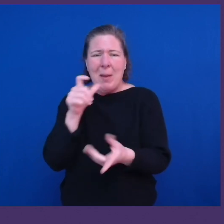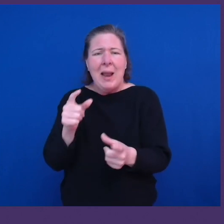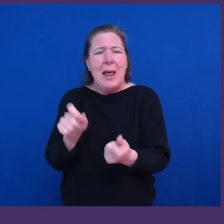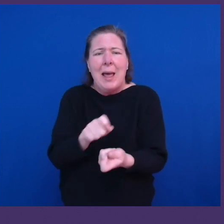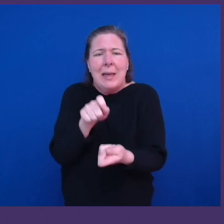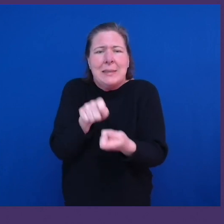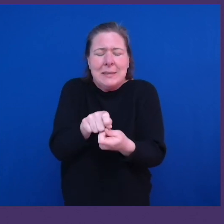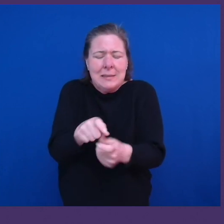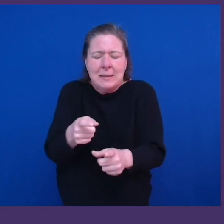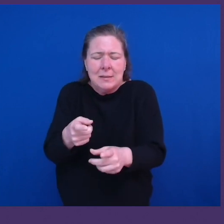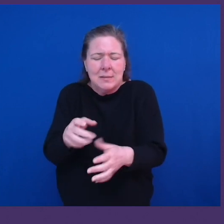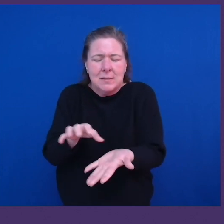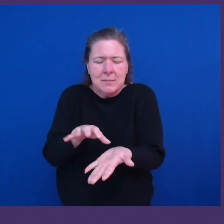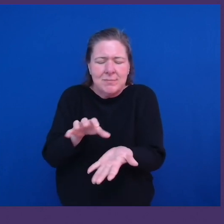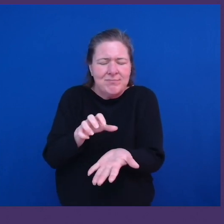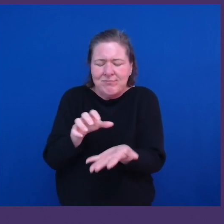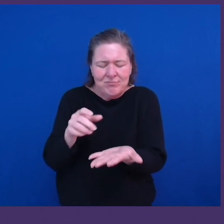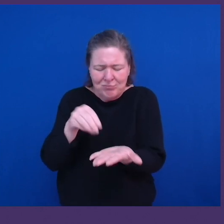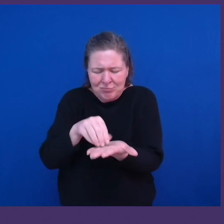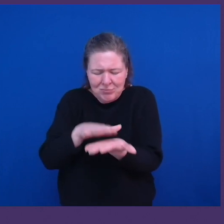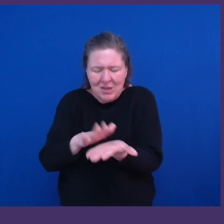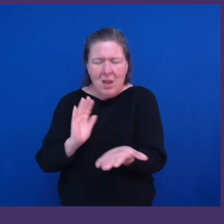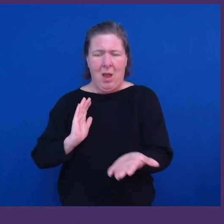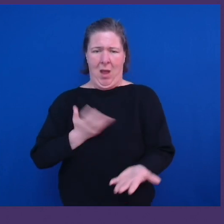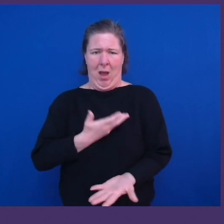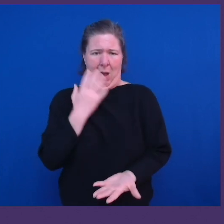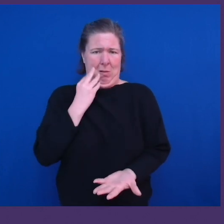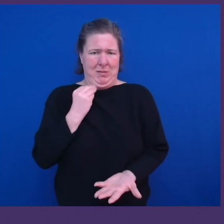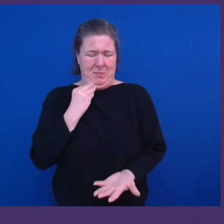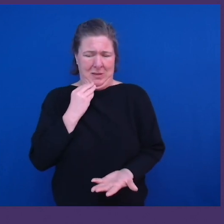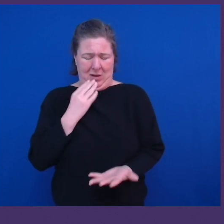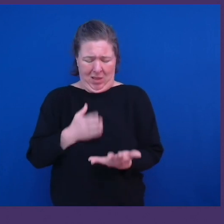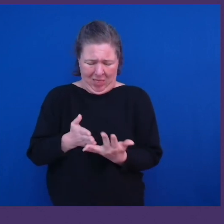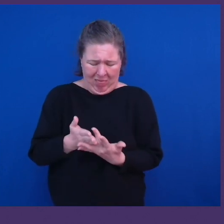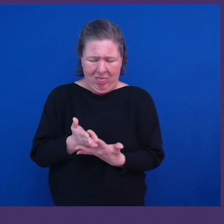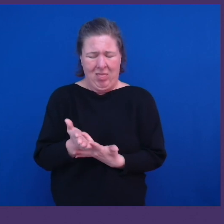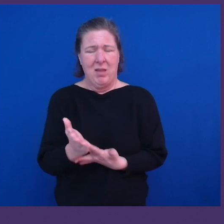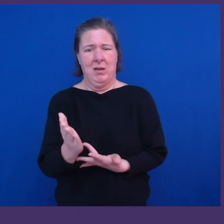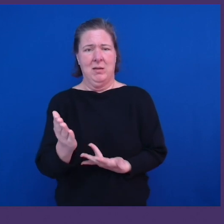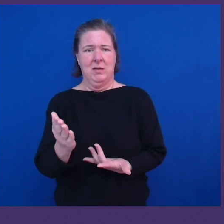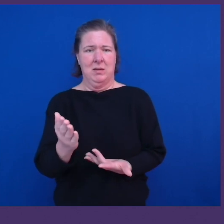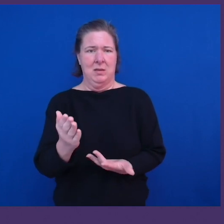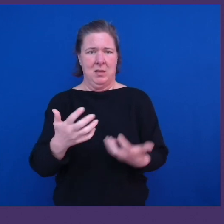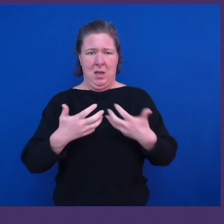experiences navigating automated decision-making tools.